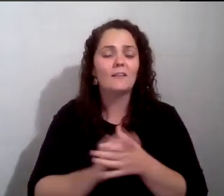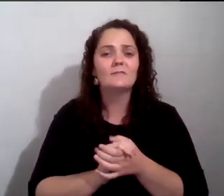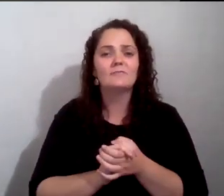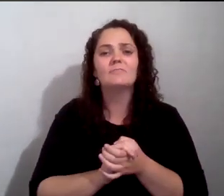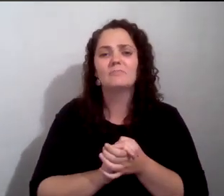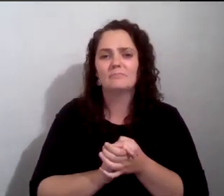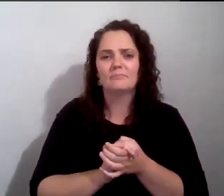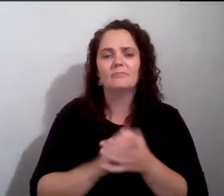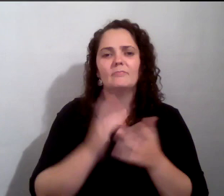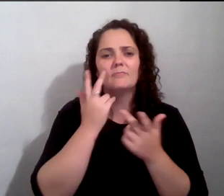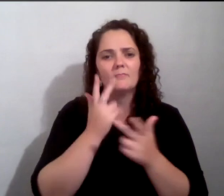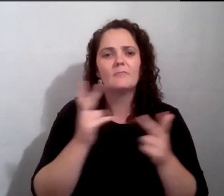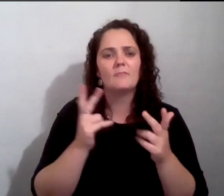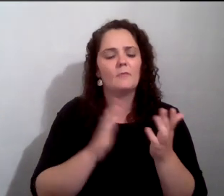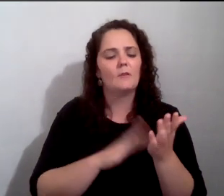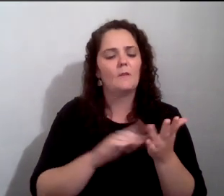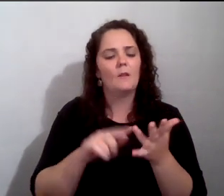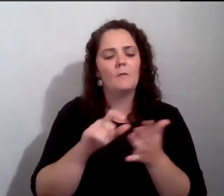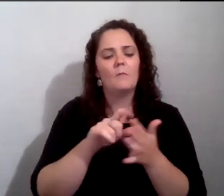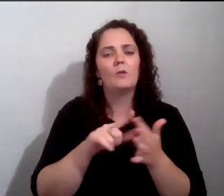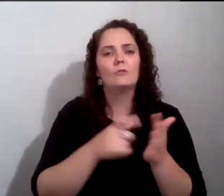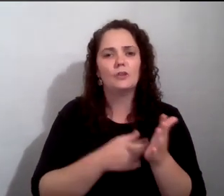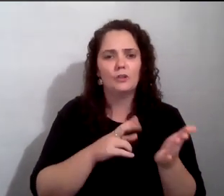which the modern was espoused as both fashionable and